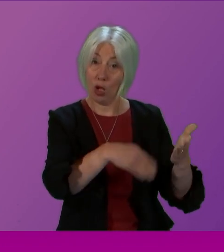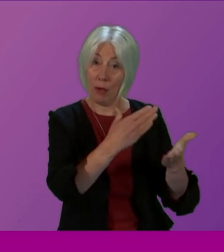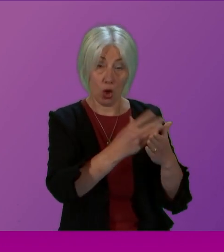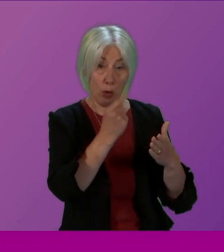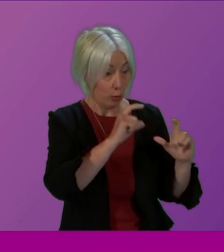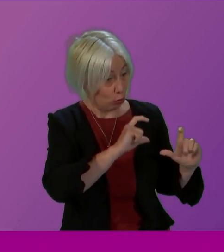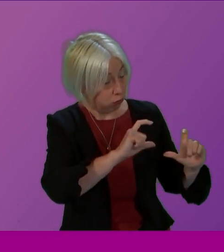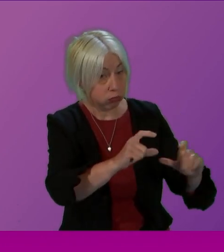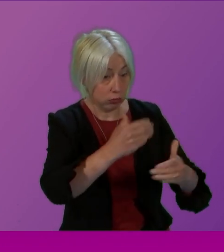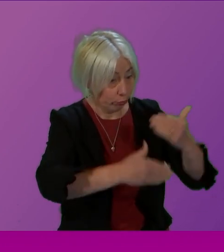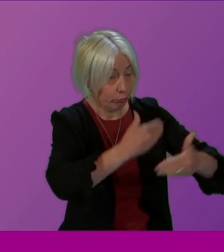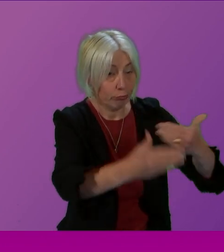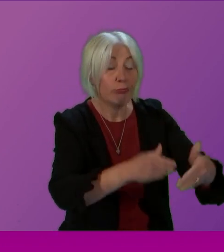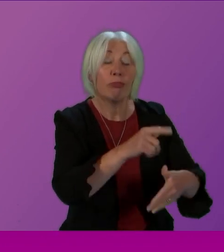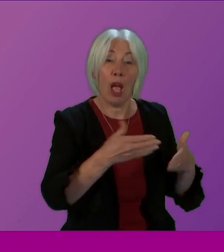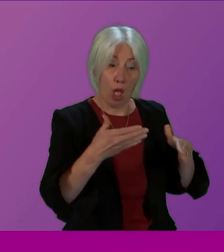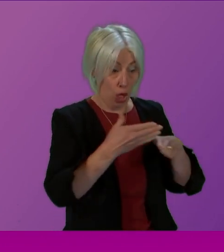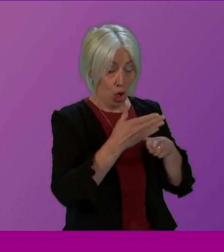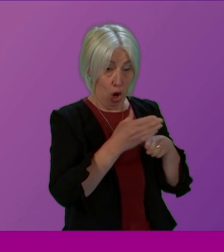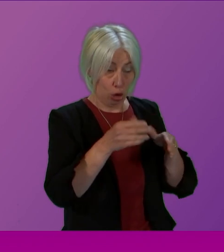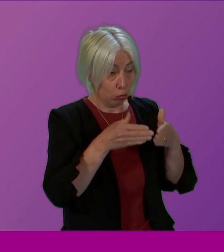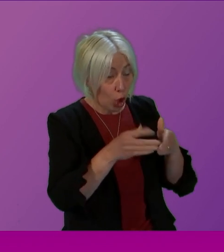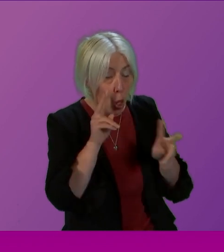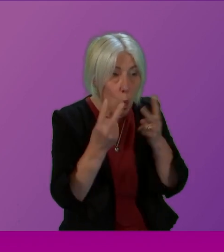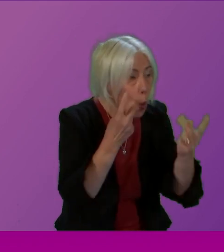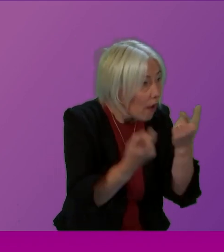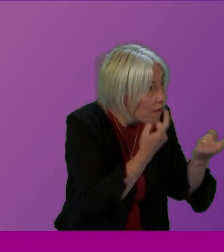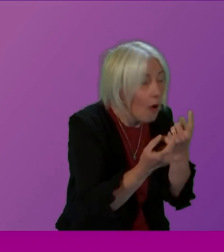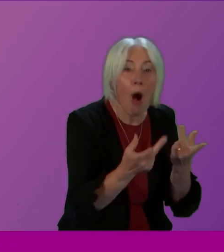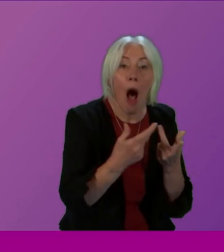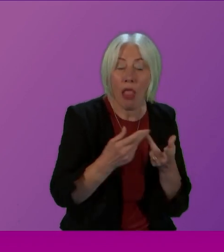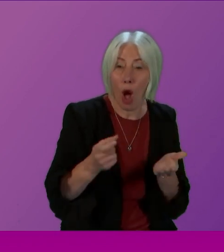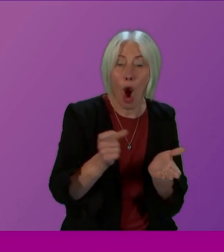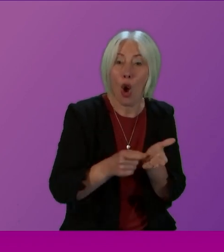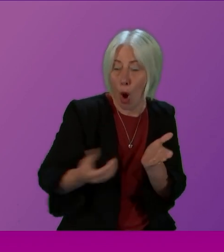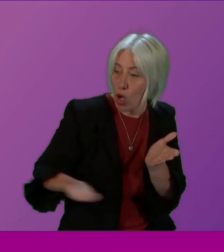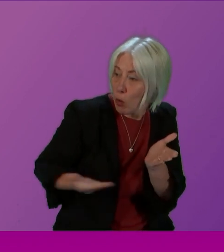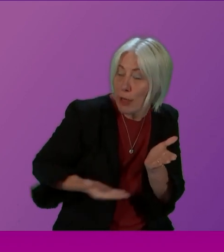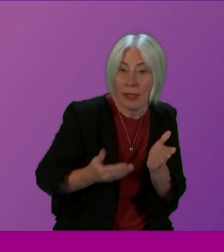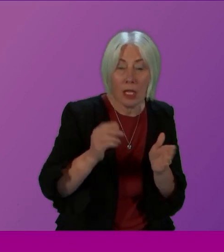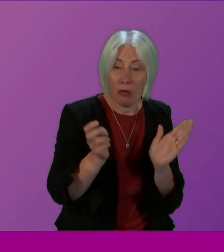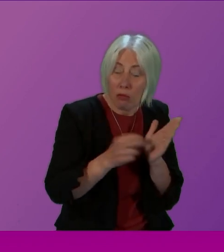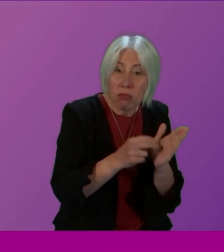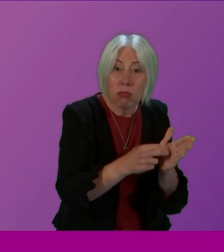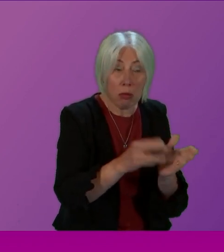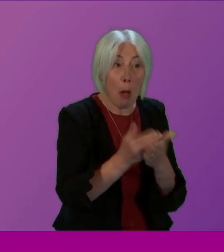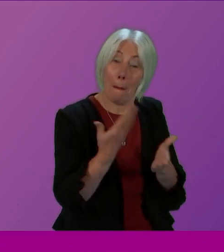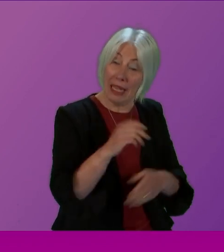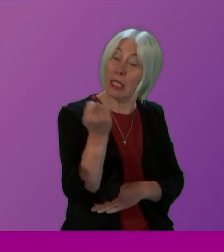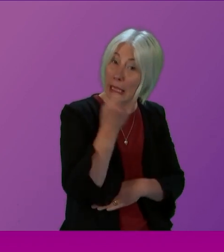The yard is working to secure commercial opportunities and has already been successful in securing some.